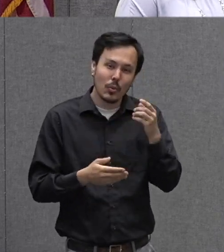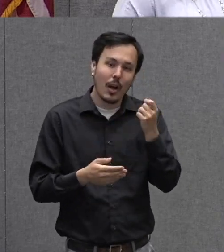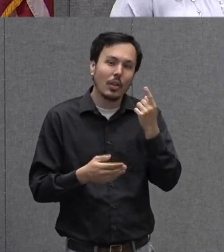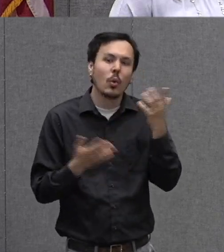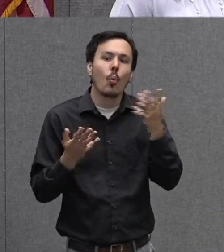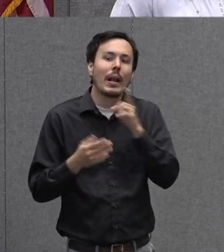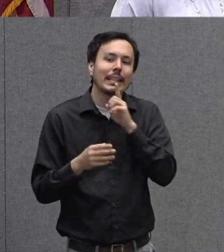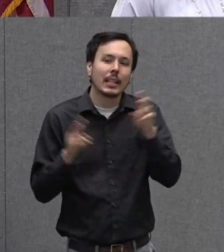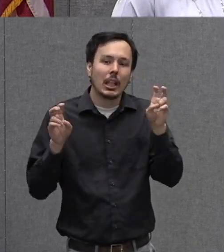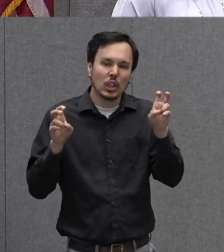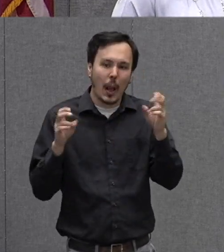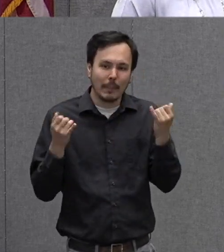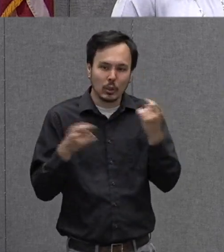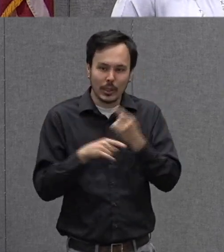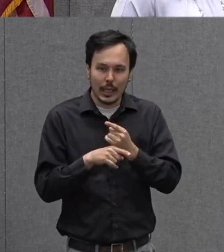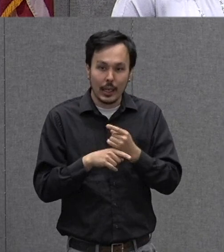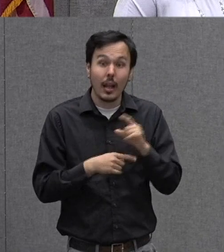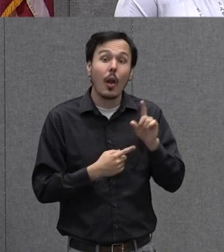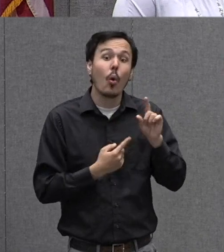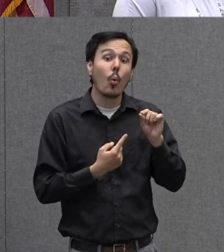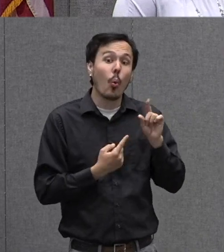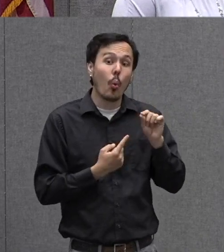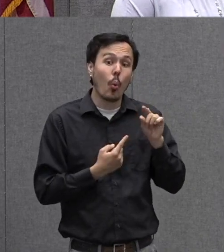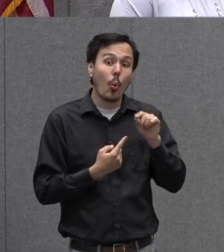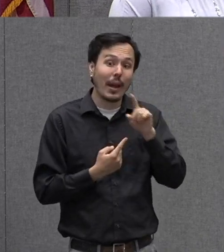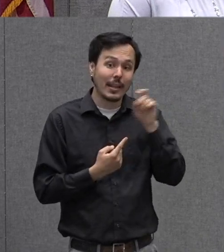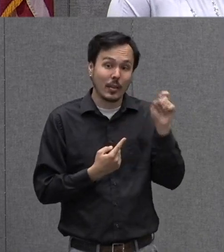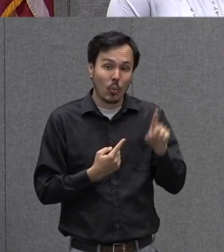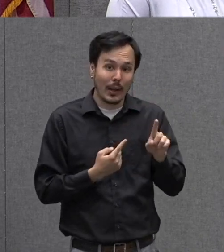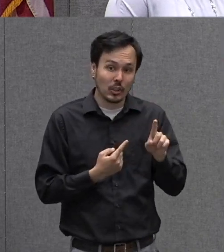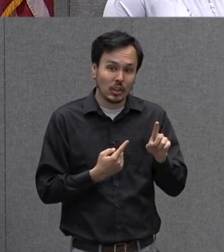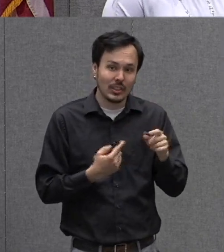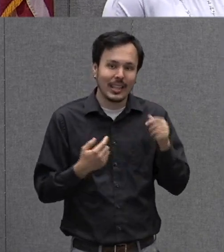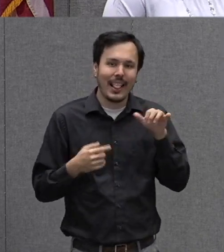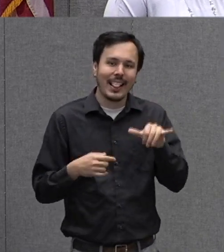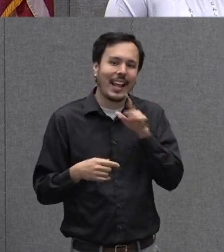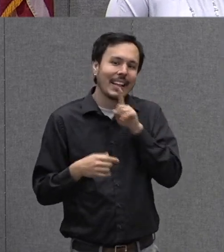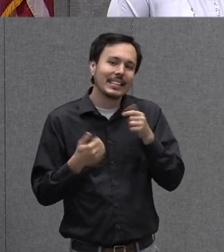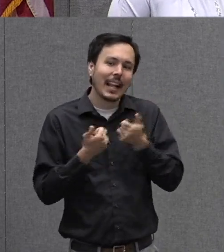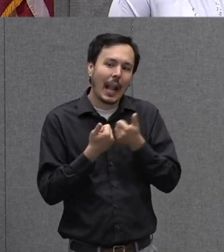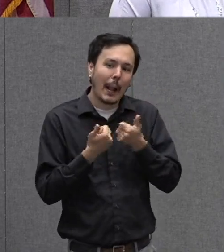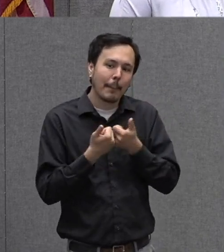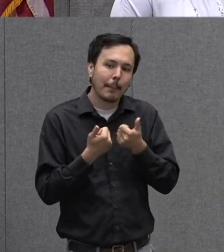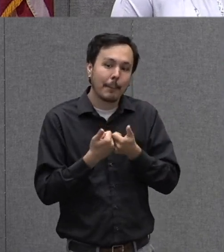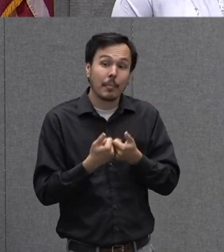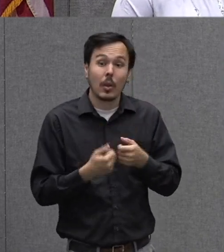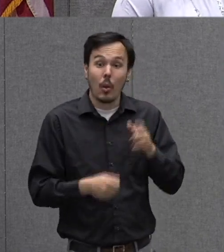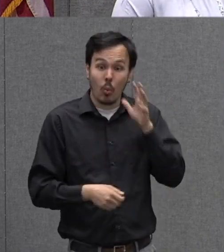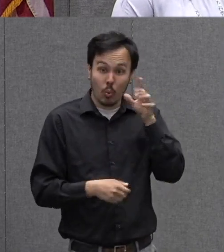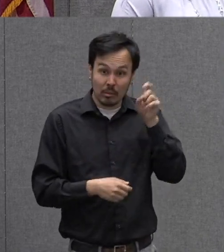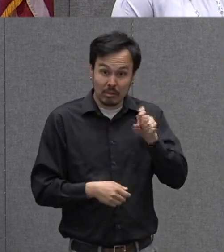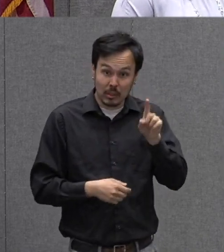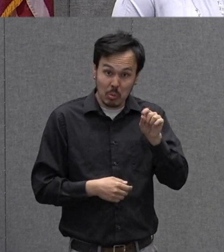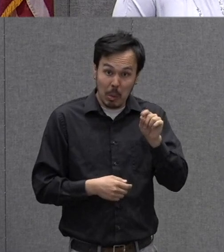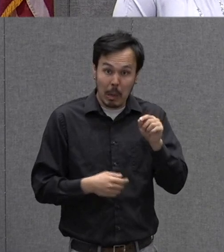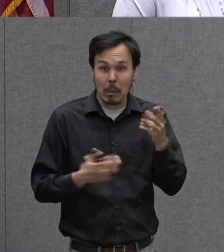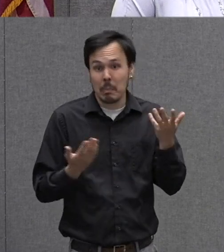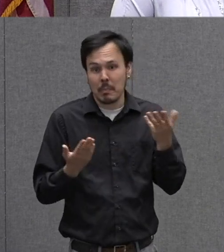We might not get to 20 because Miss Kathy is pretty smart. She's gonna ask me questions, yes or no.